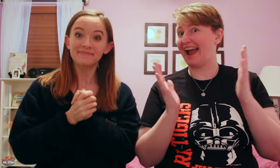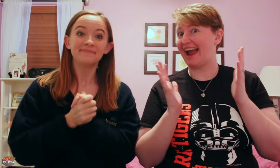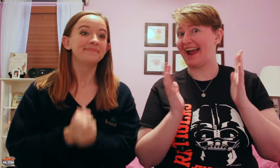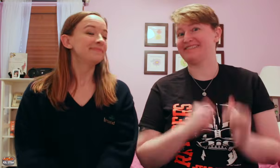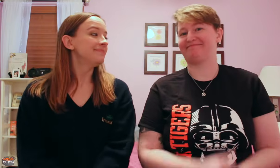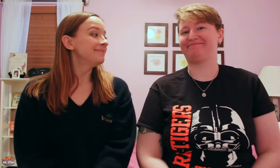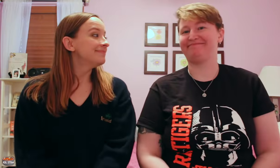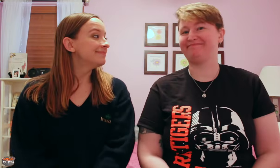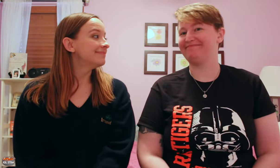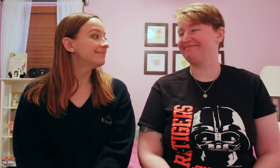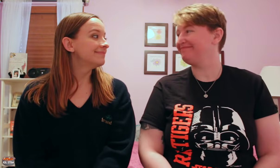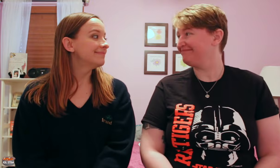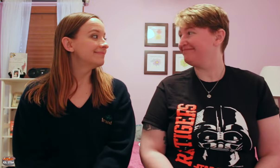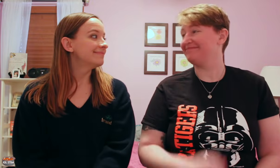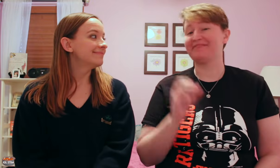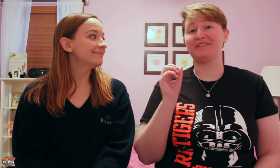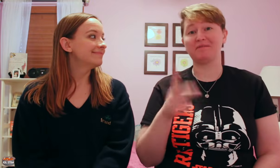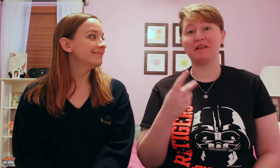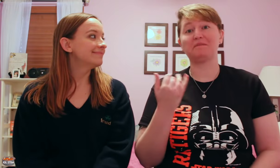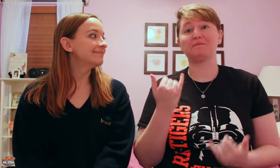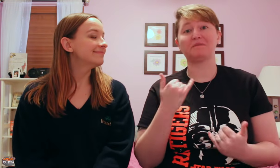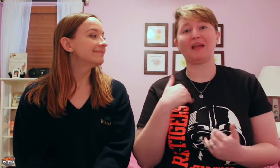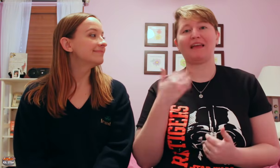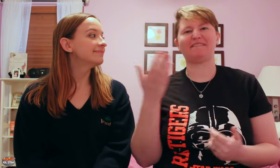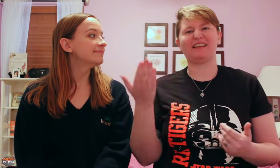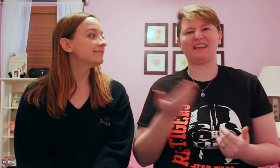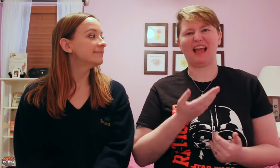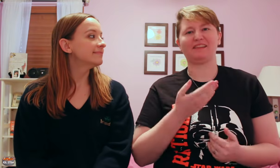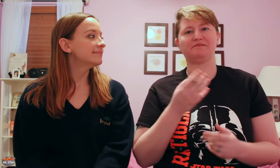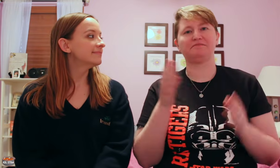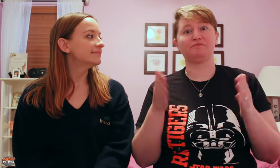Yay!